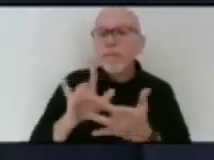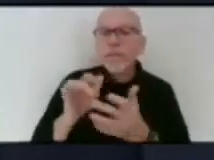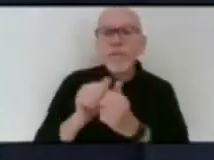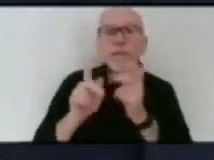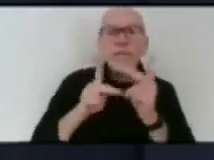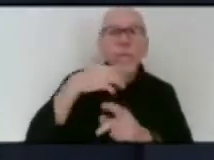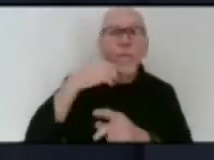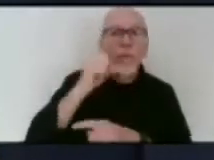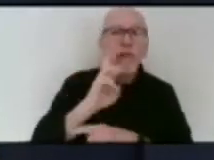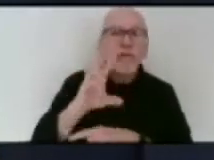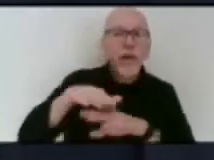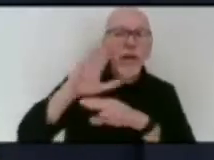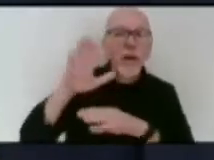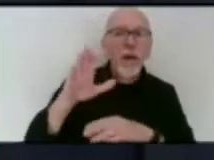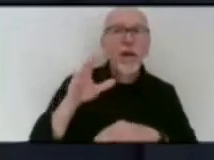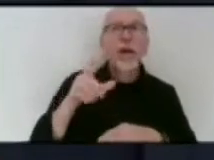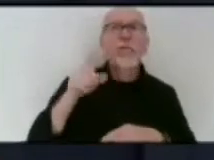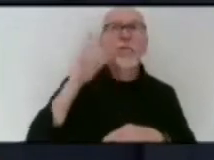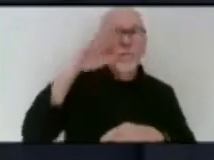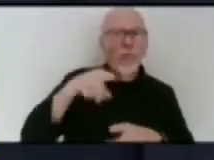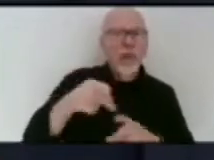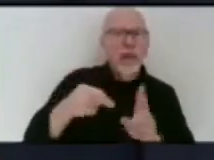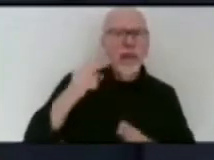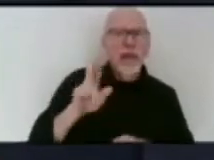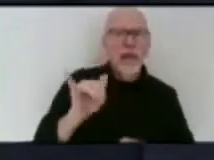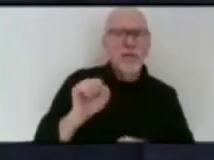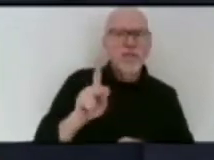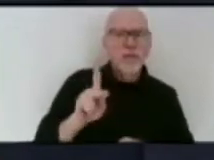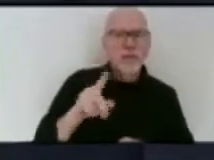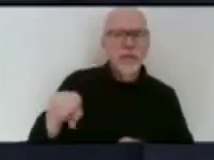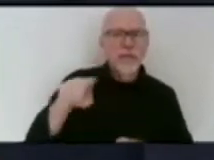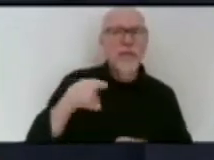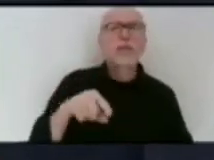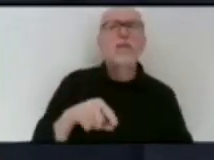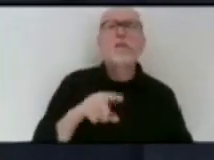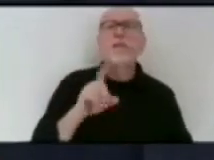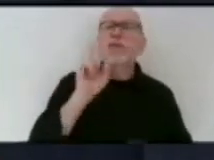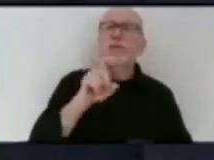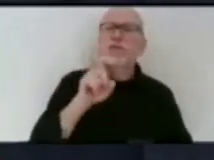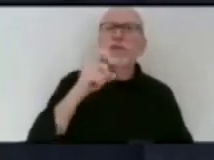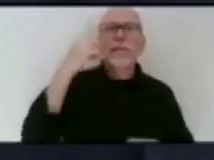known high risk medical conditions, should consider suspending in person